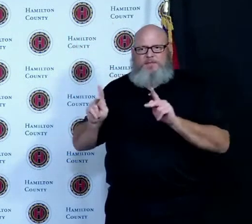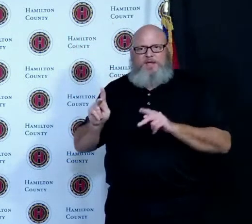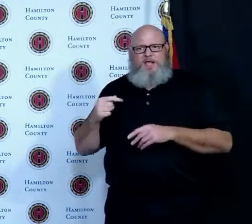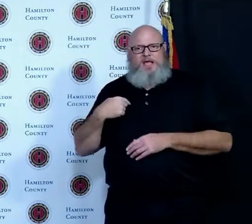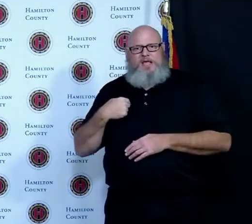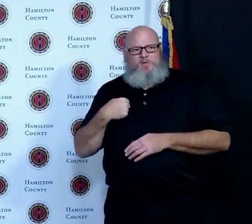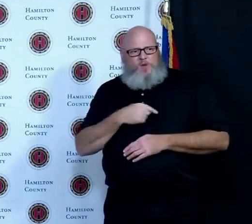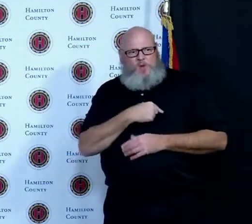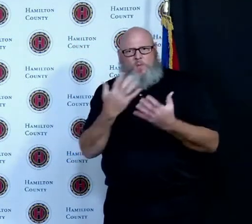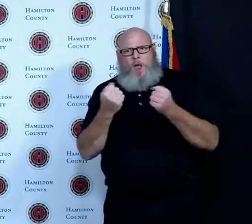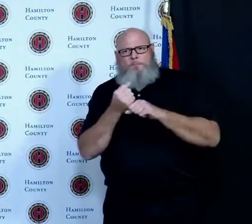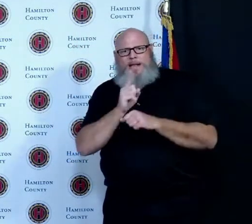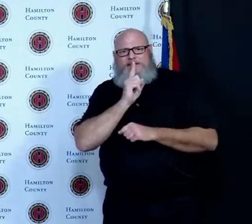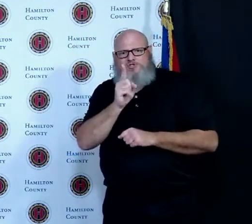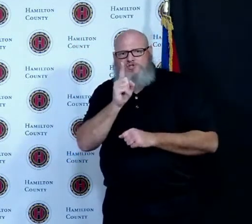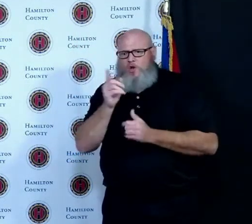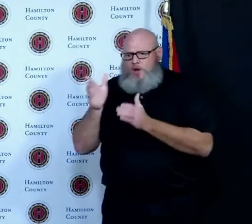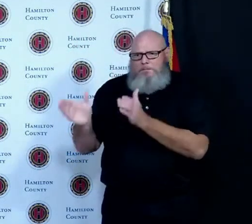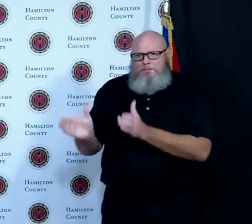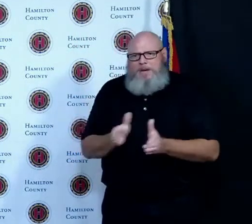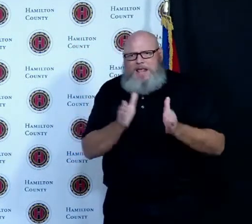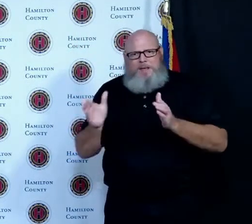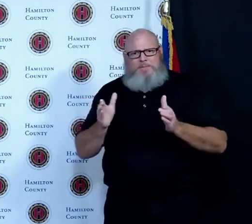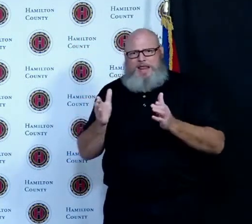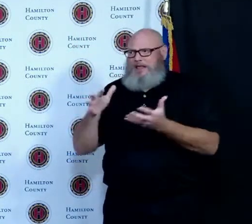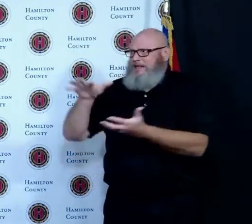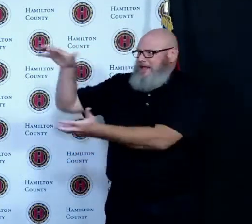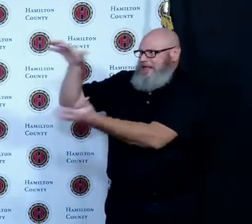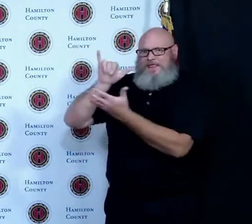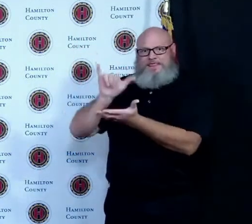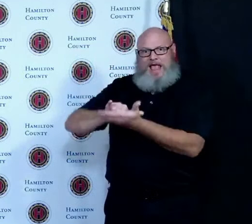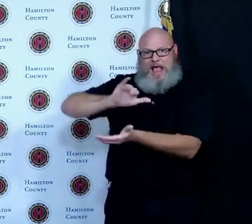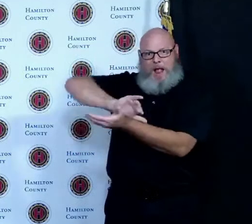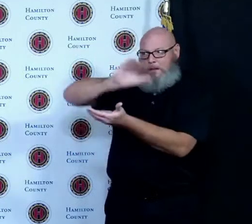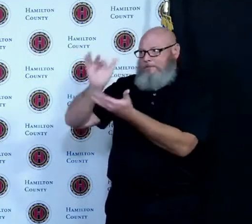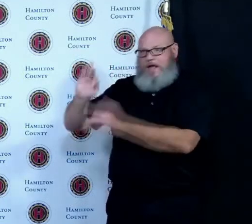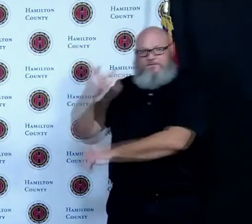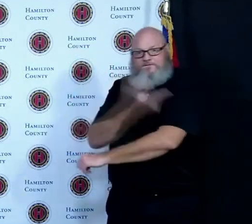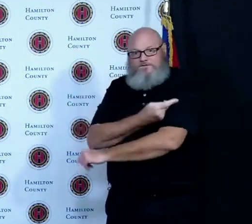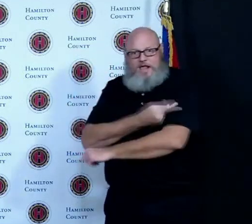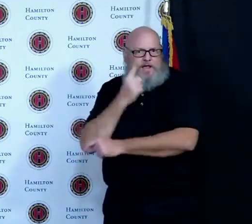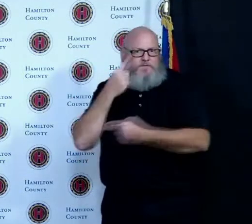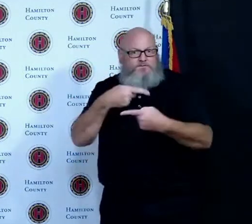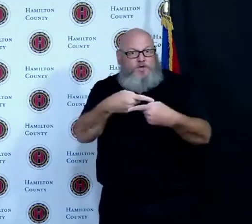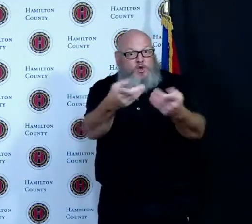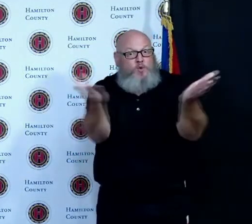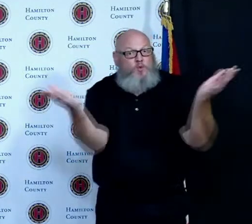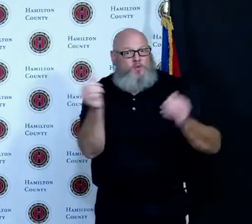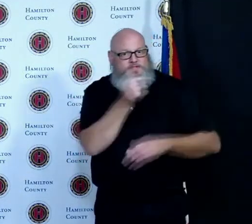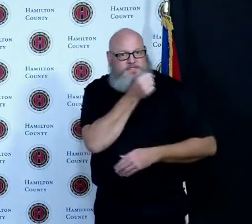get as much vaccine as possible here in Hamilton County so we can go get folks vaccinated and